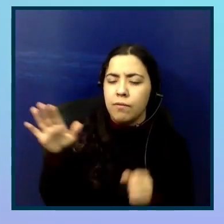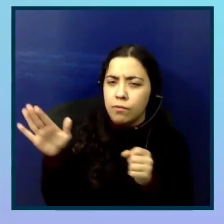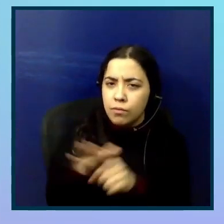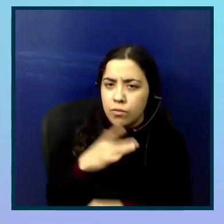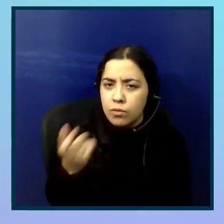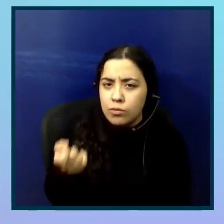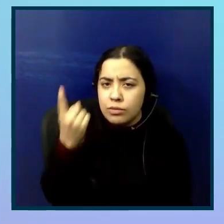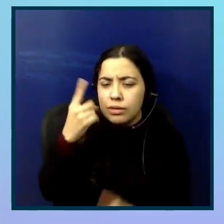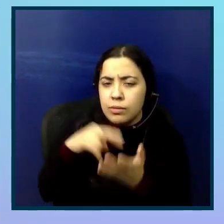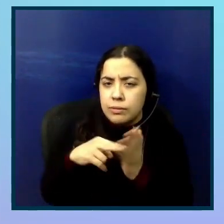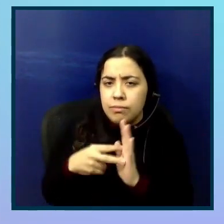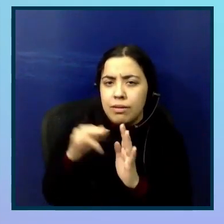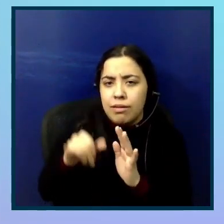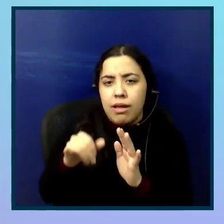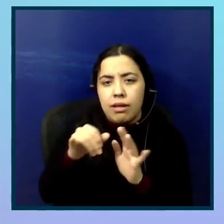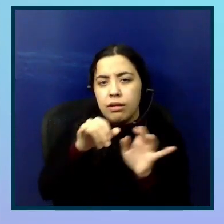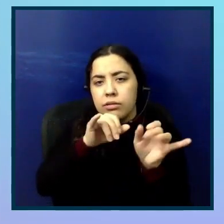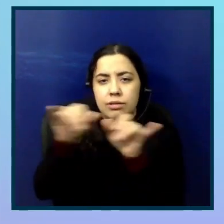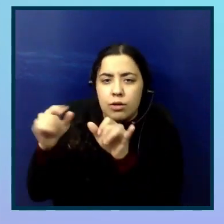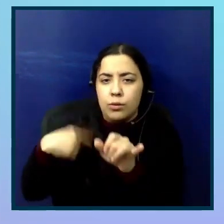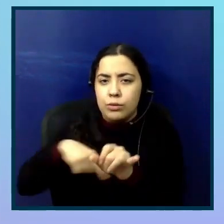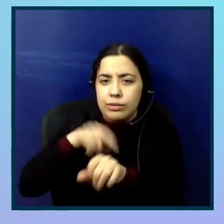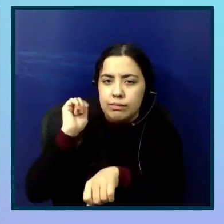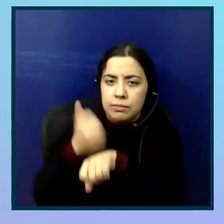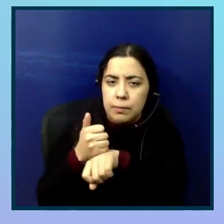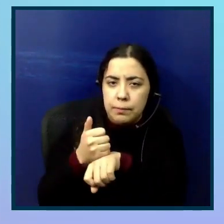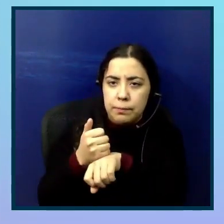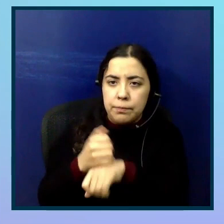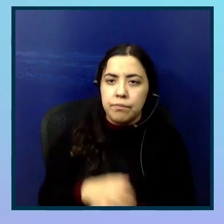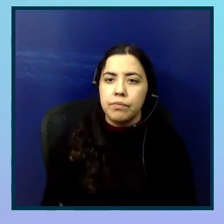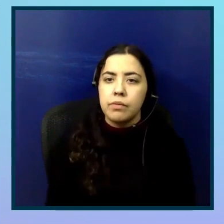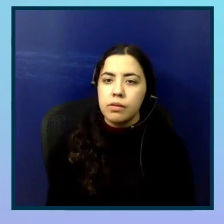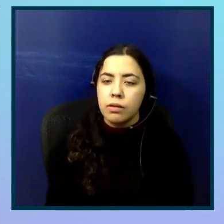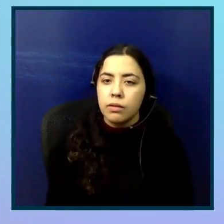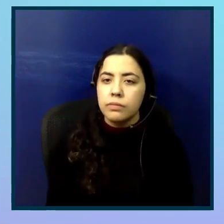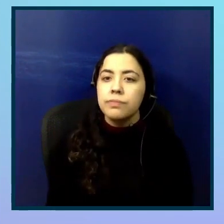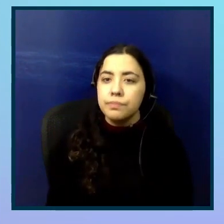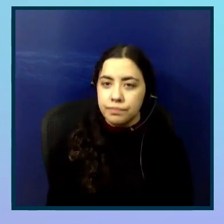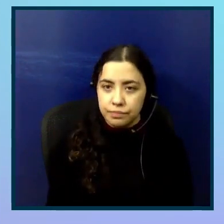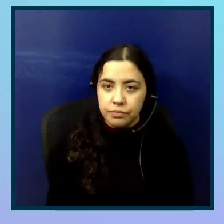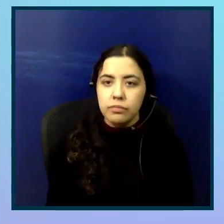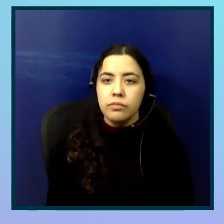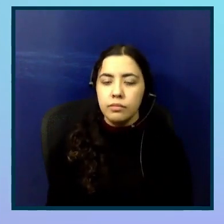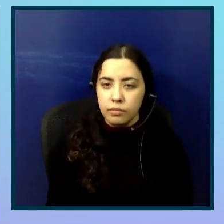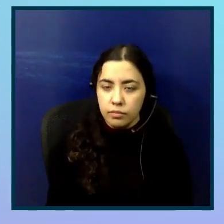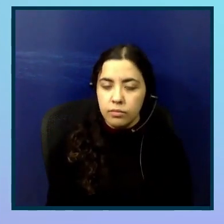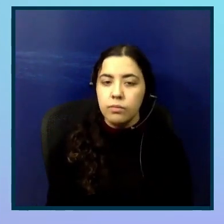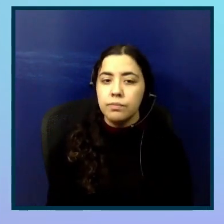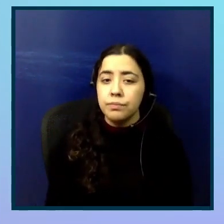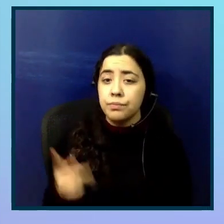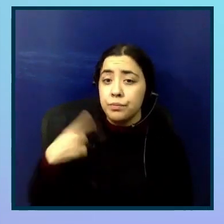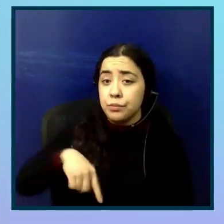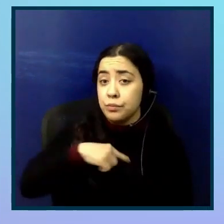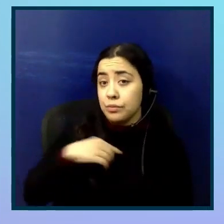what these standards meant. And then we also had to make sure that we had the right checkpoints,